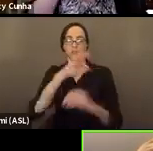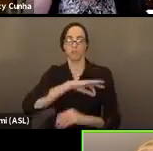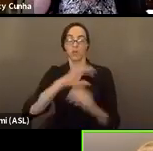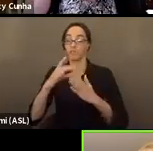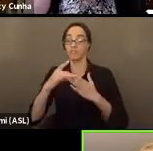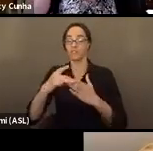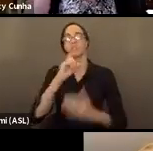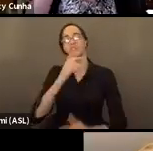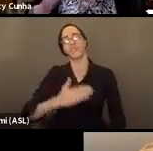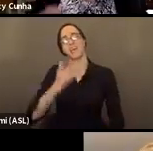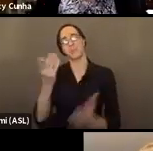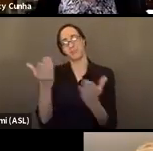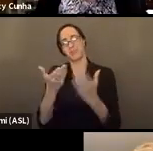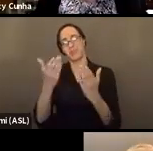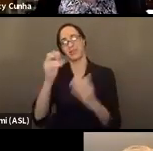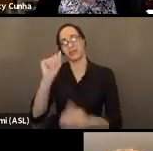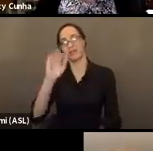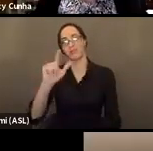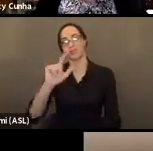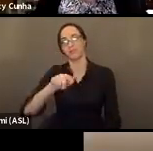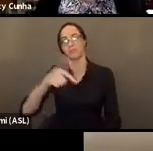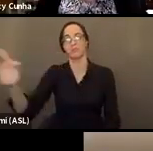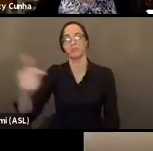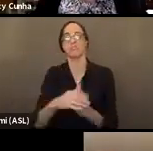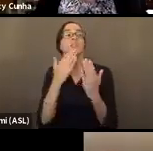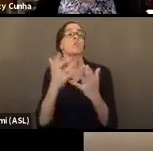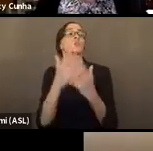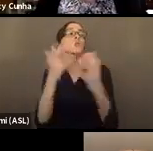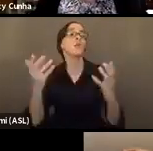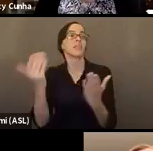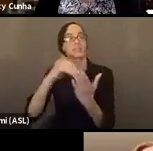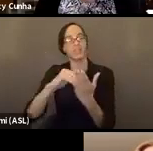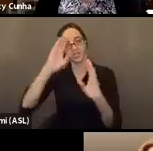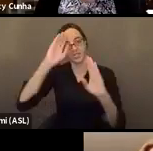thank you very much again hello my name is april pearson i'm the director of sonoma county